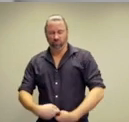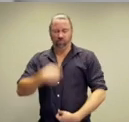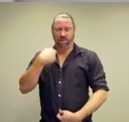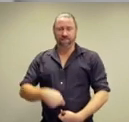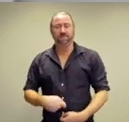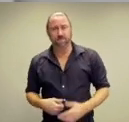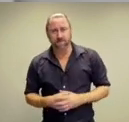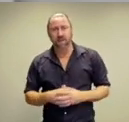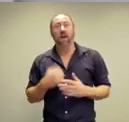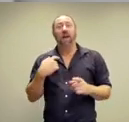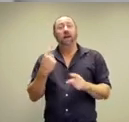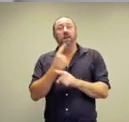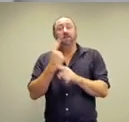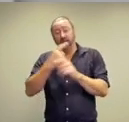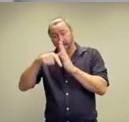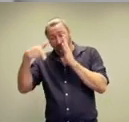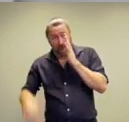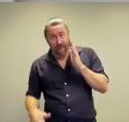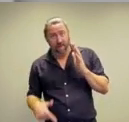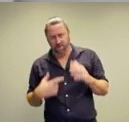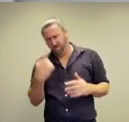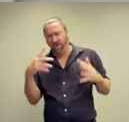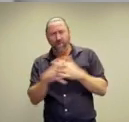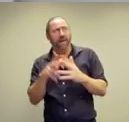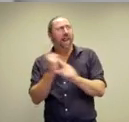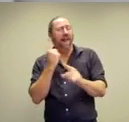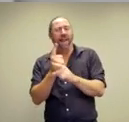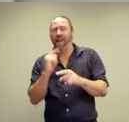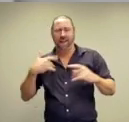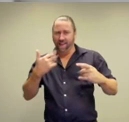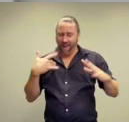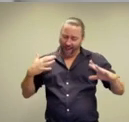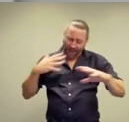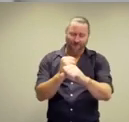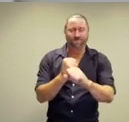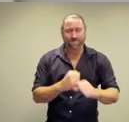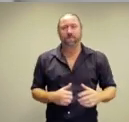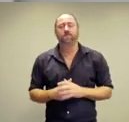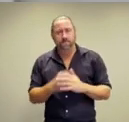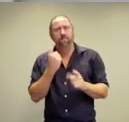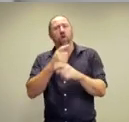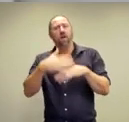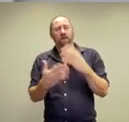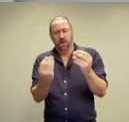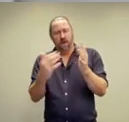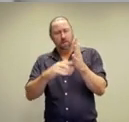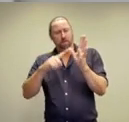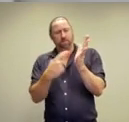because to talk about it in full, I might be here for a week so we're going to keep it fresh and tight. I’m going to begin by